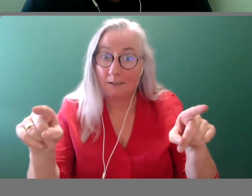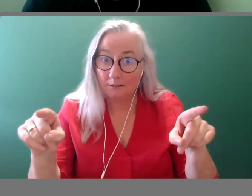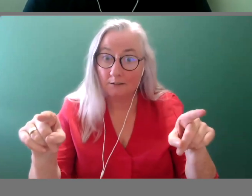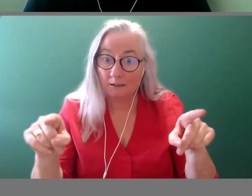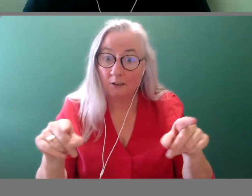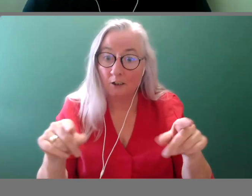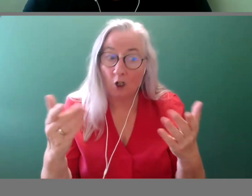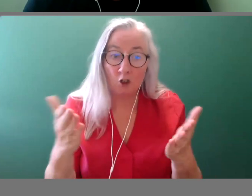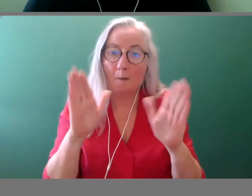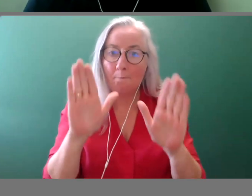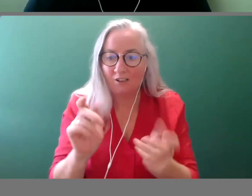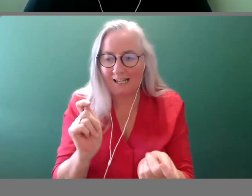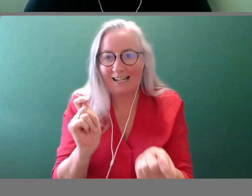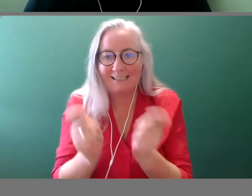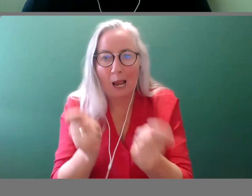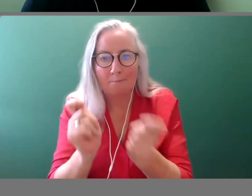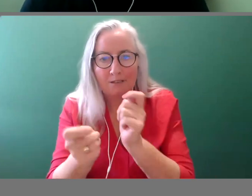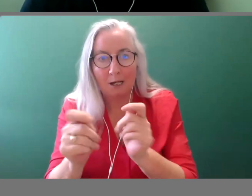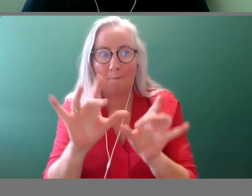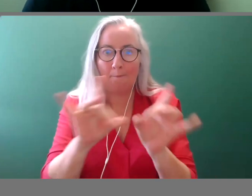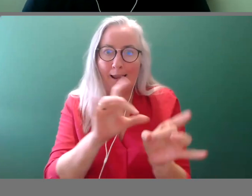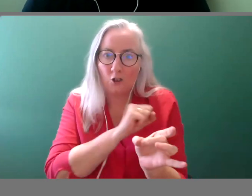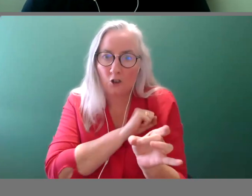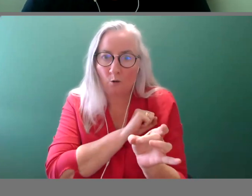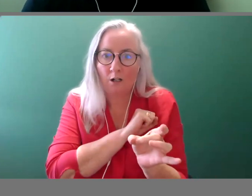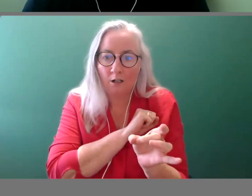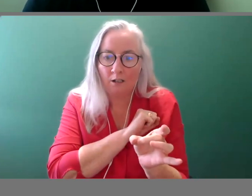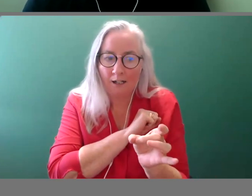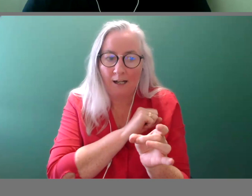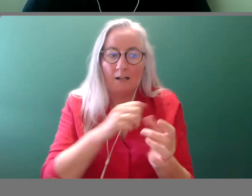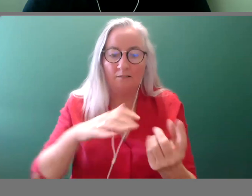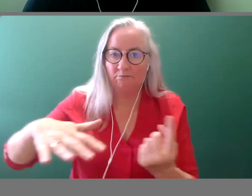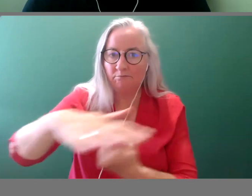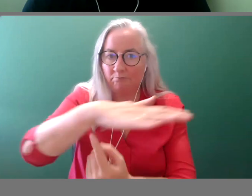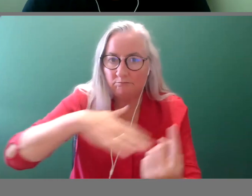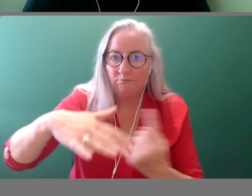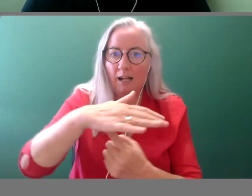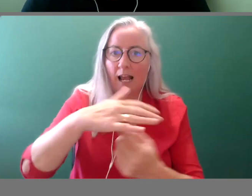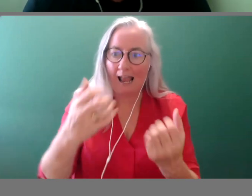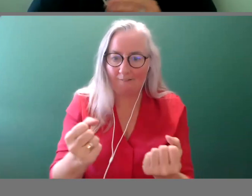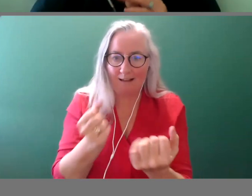for adapting facilities, for ensuring that places and spaces are accessible and universally